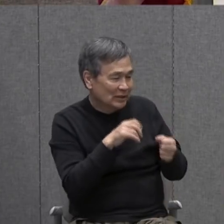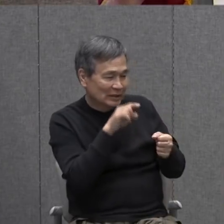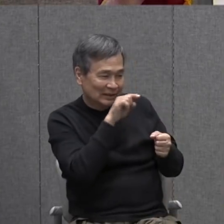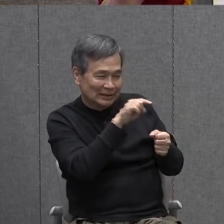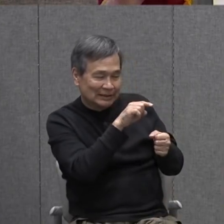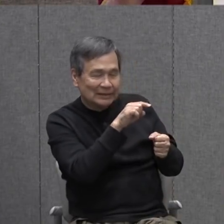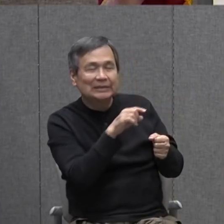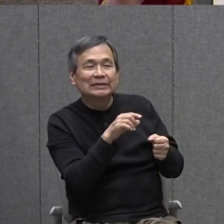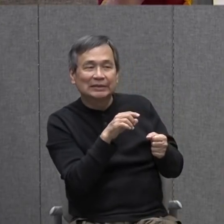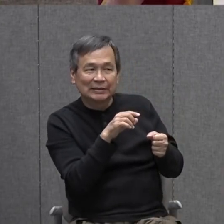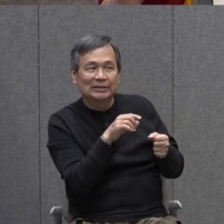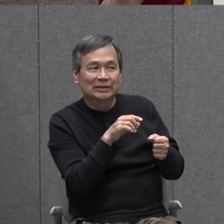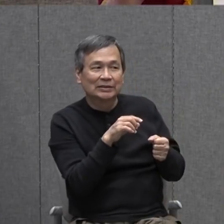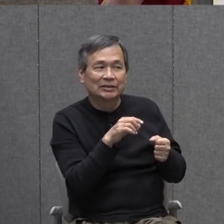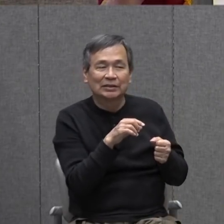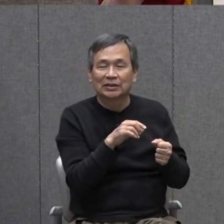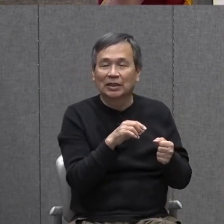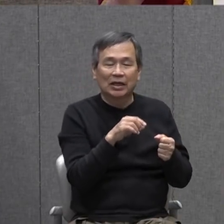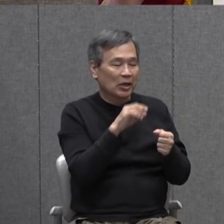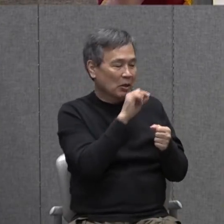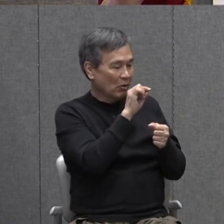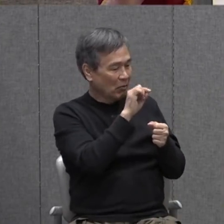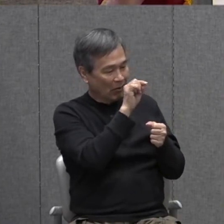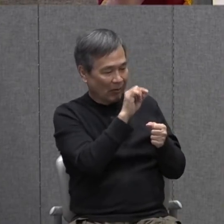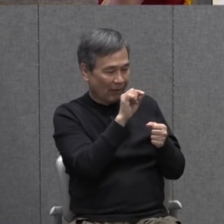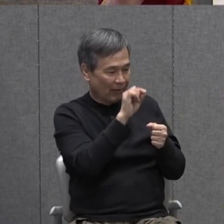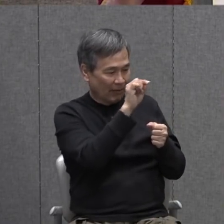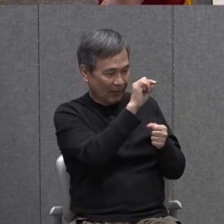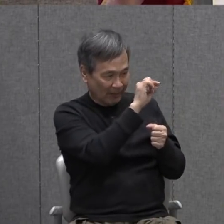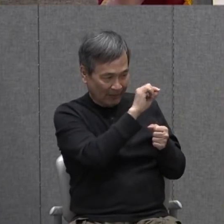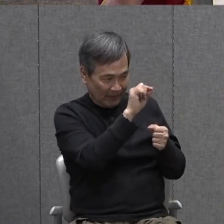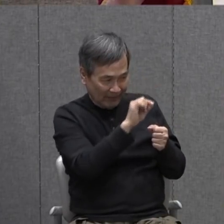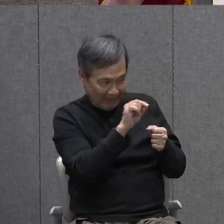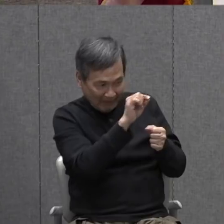So I'm gonna make these sort of wiggly little shapes where my little color blotches would go.